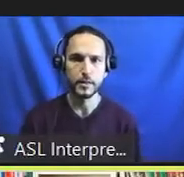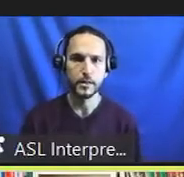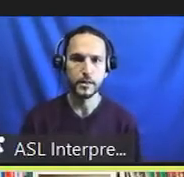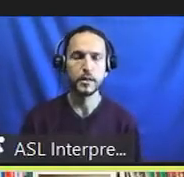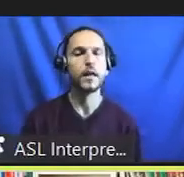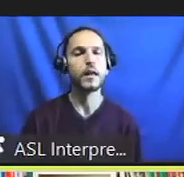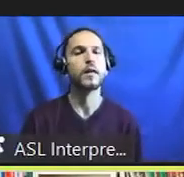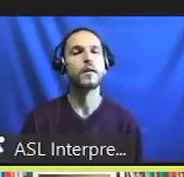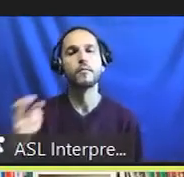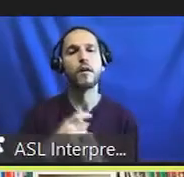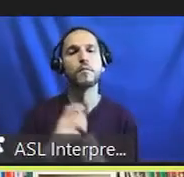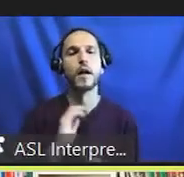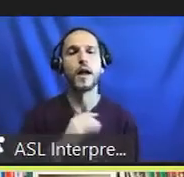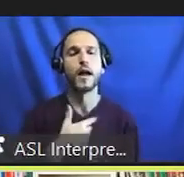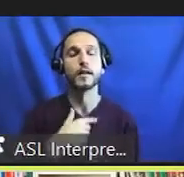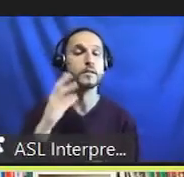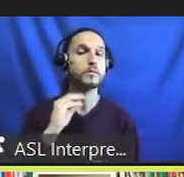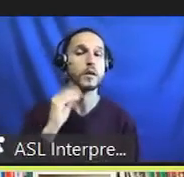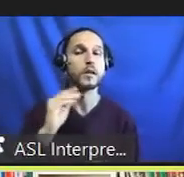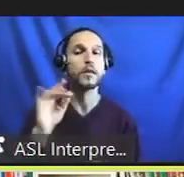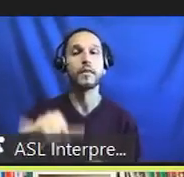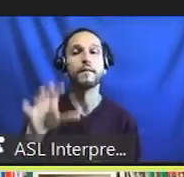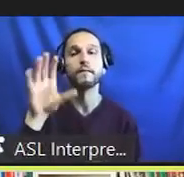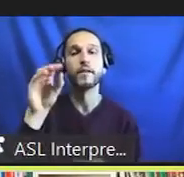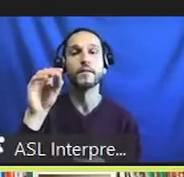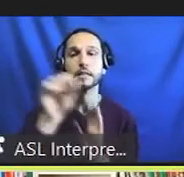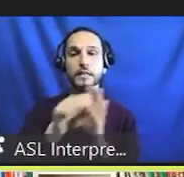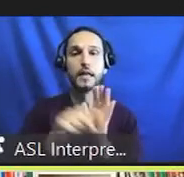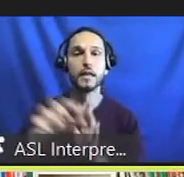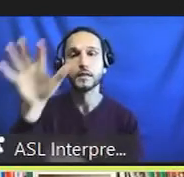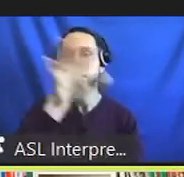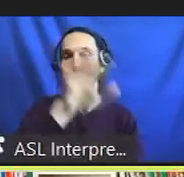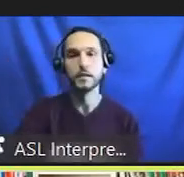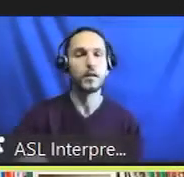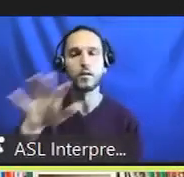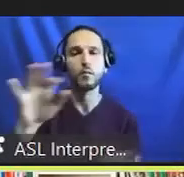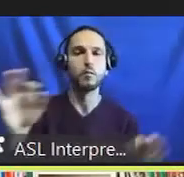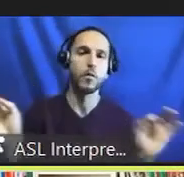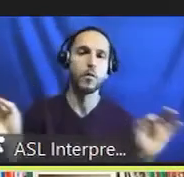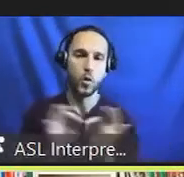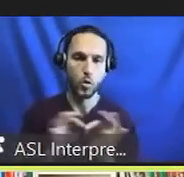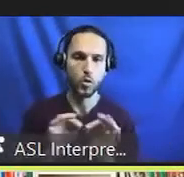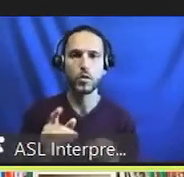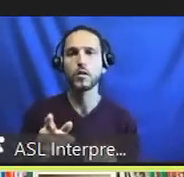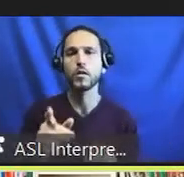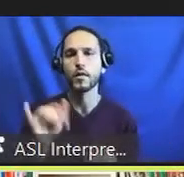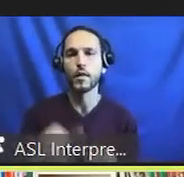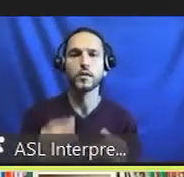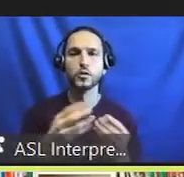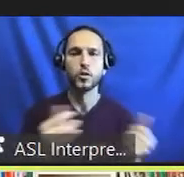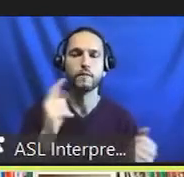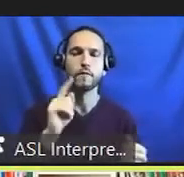with the schools in all 50 states, all of these examples are equally relevant solutions, both for onsite teaching